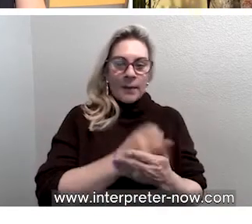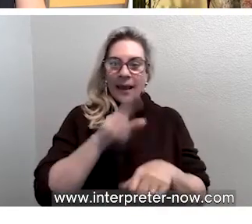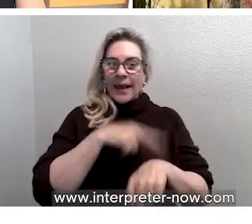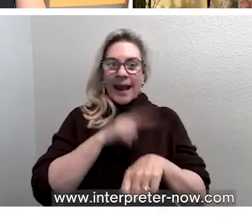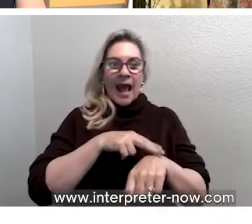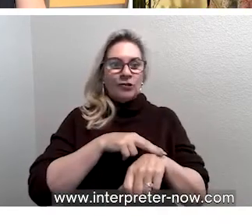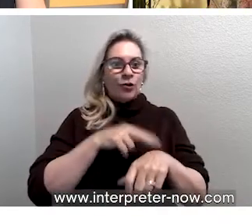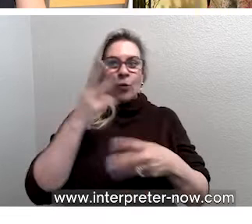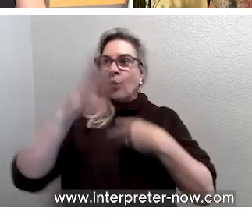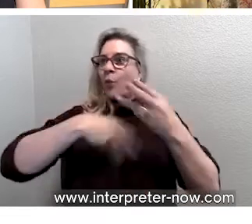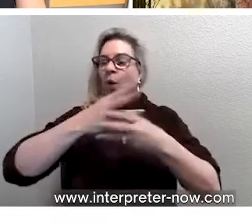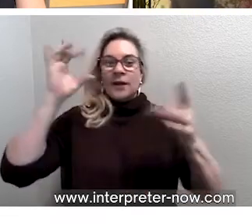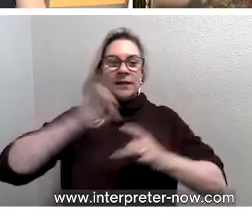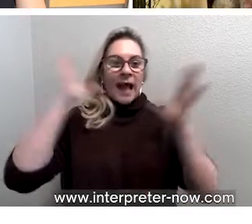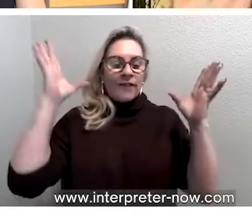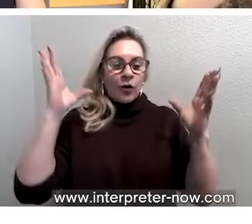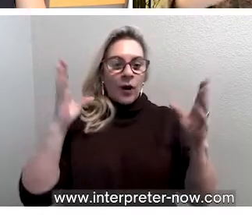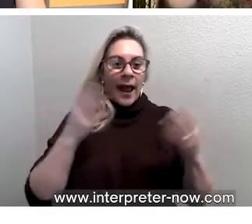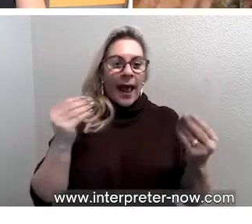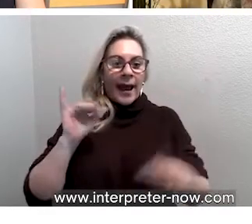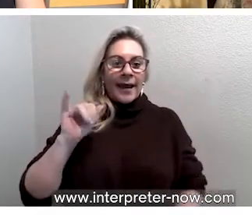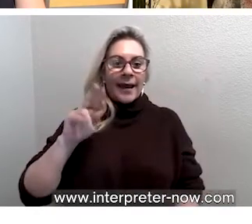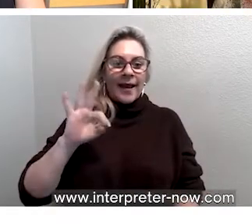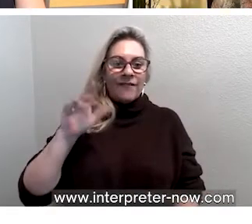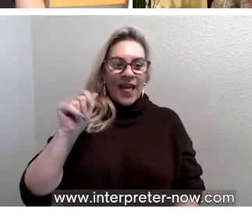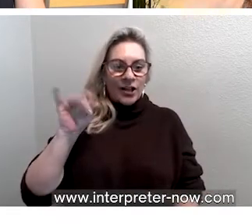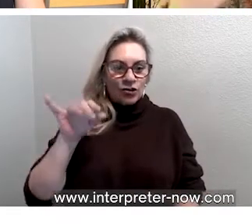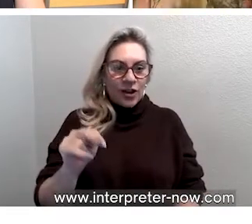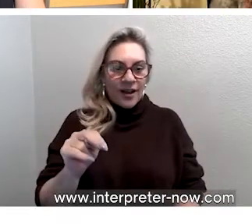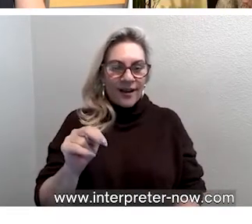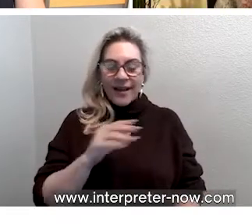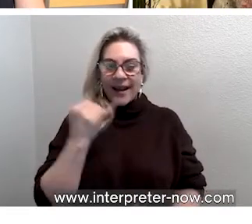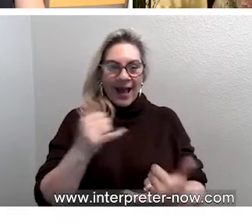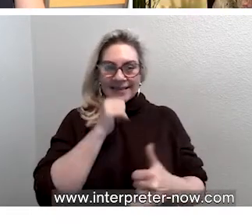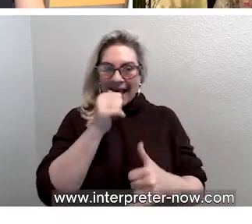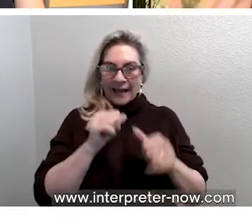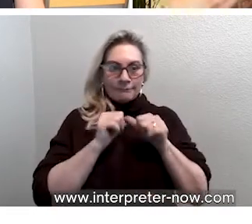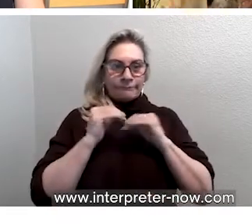time, and inflation and just all of this instability, if you're in the United States, your health